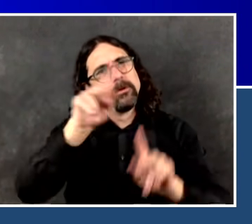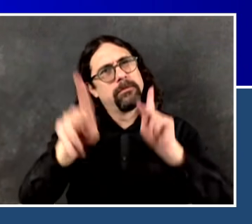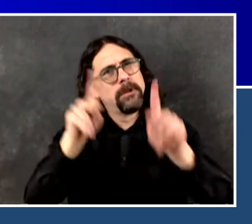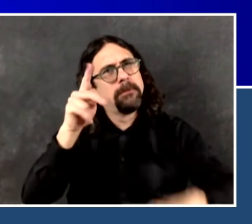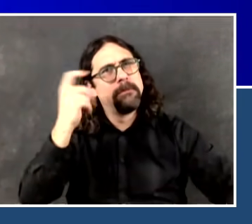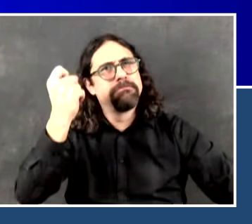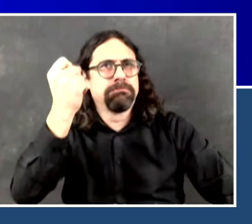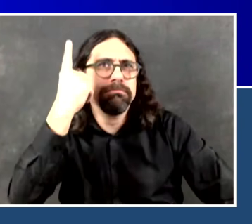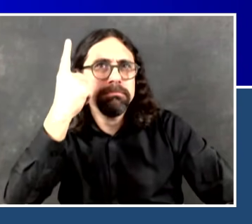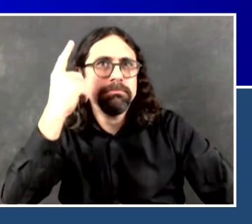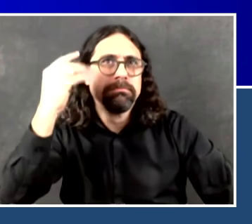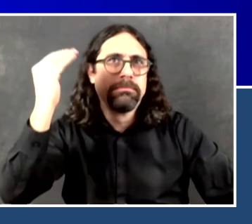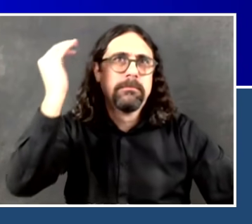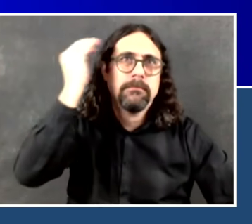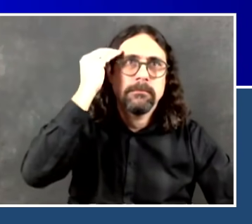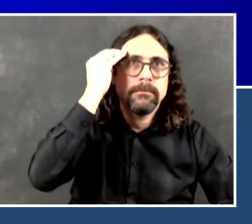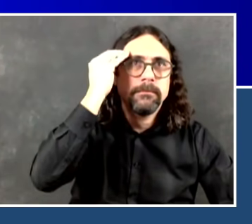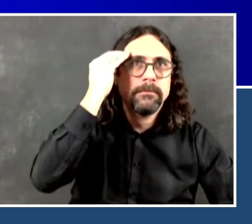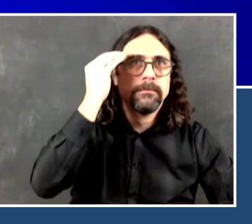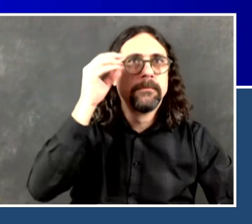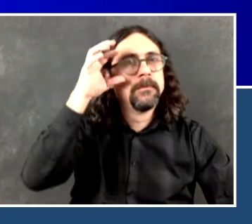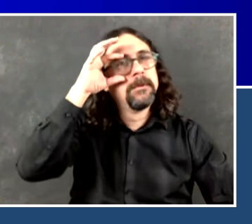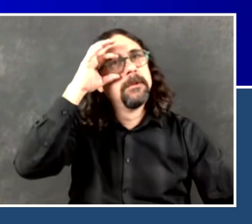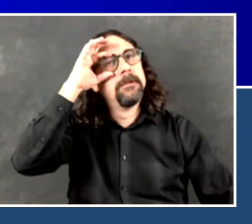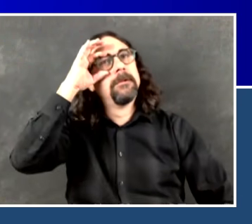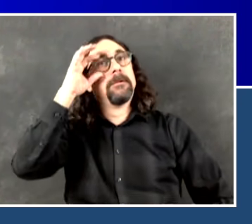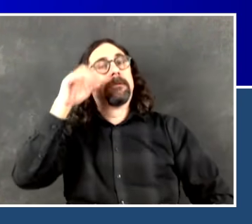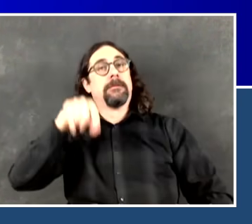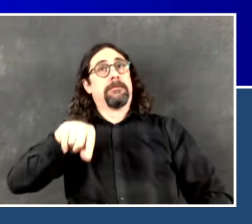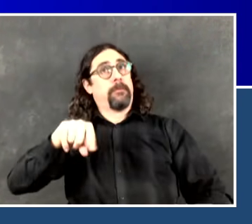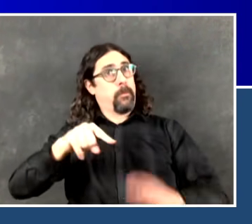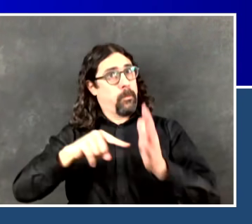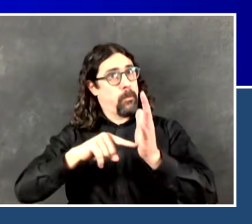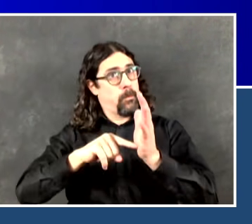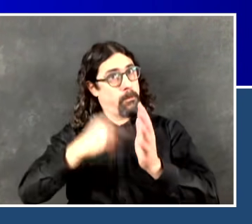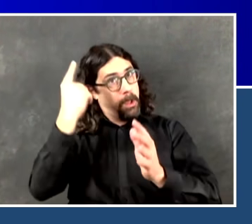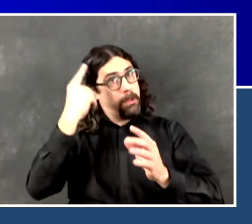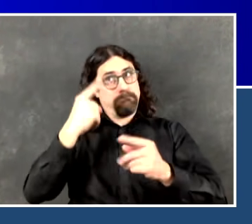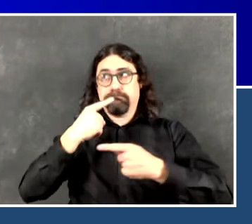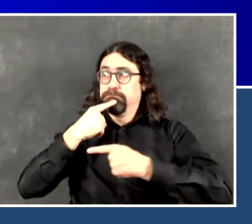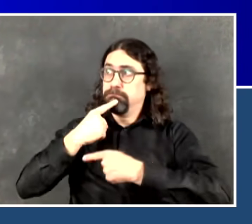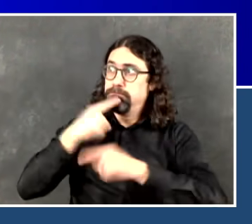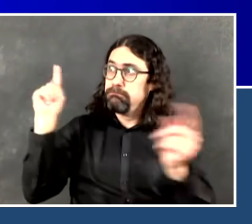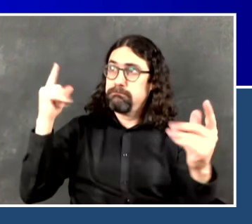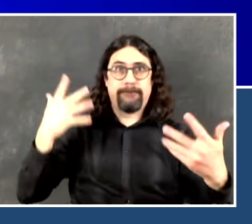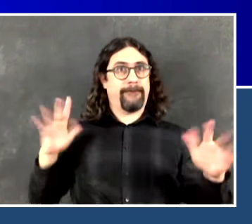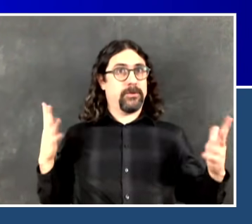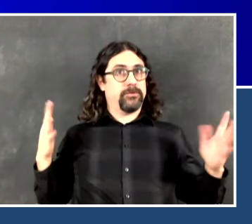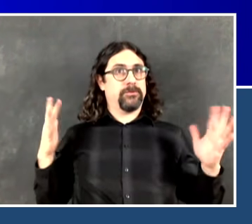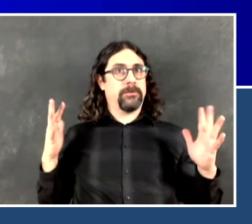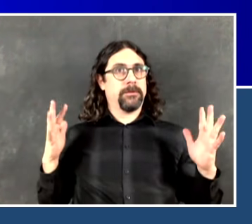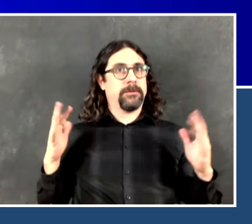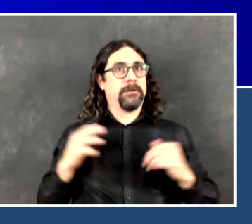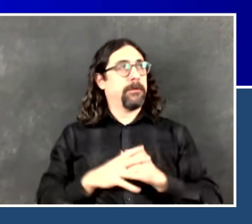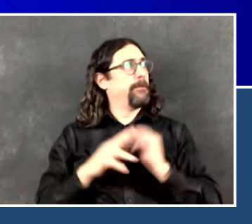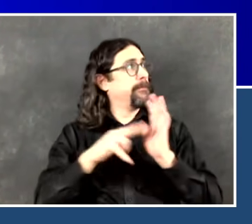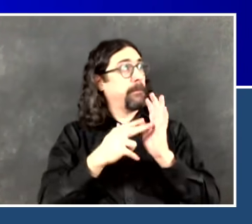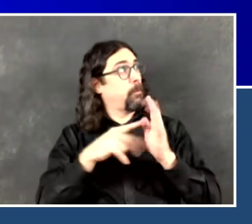WANT TO SAY IT FOR EMPHASIS. IT'S NOT LIKE THERSE' NEO JUMP BACK TO NORMALCY. IT'S A SERIES OF CAREFUL, SMART MOVES. AND YOU TEST EACH